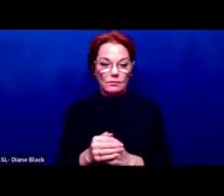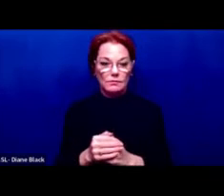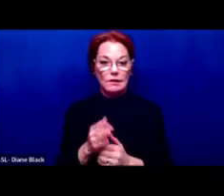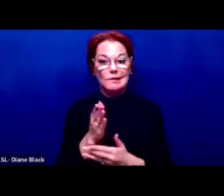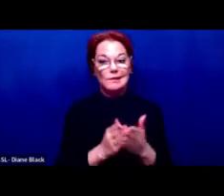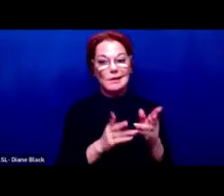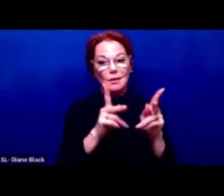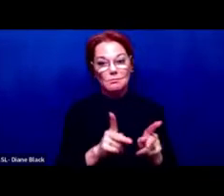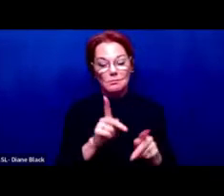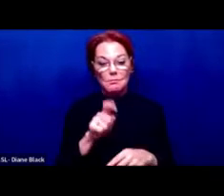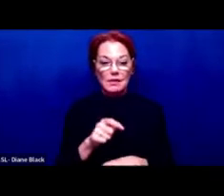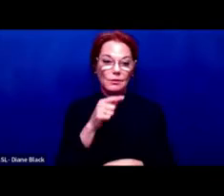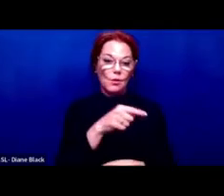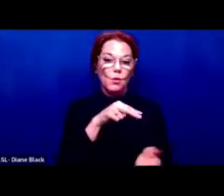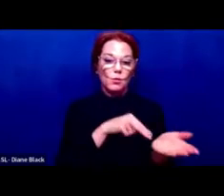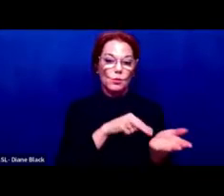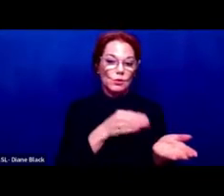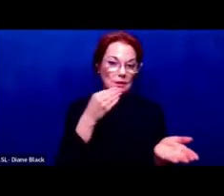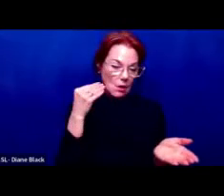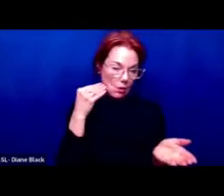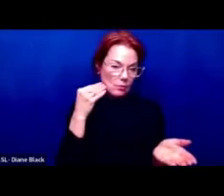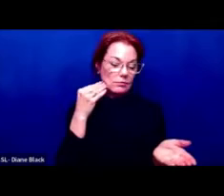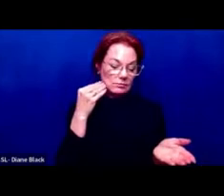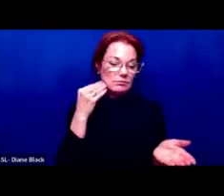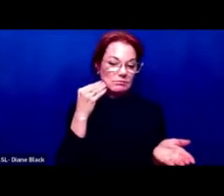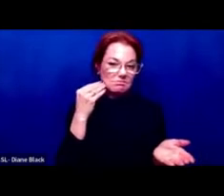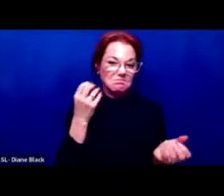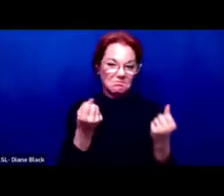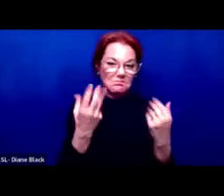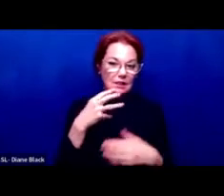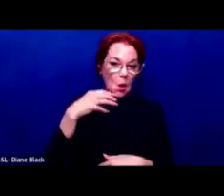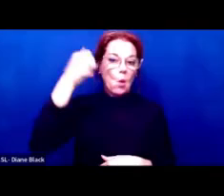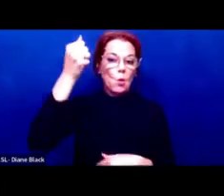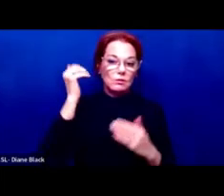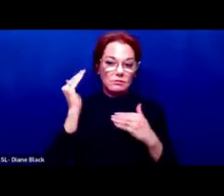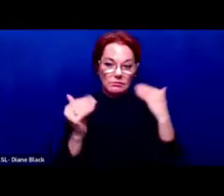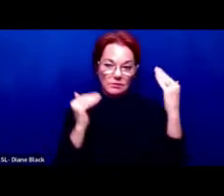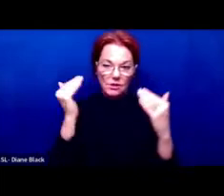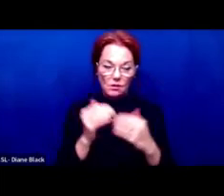like many older adults, and then unfortunately, there's a small percentage of individuals that